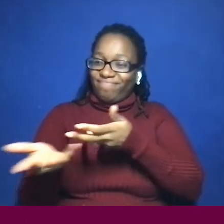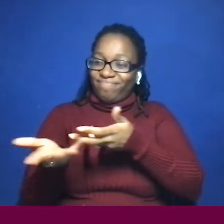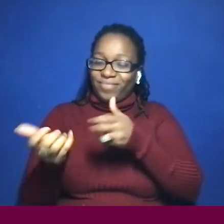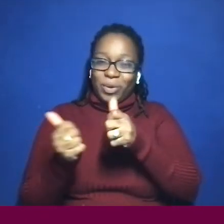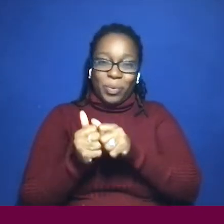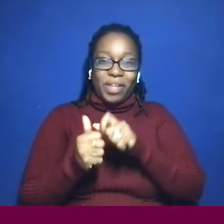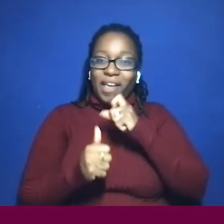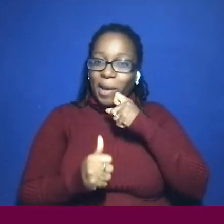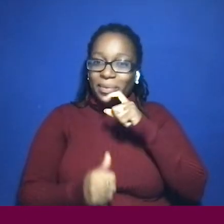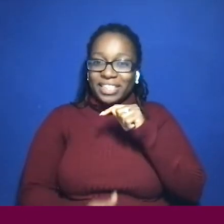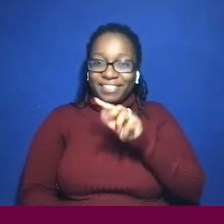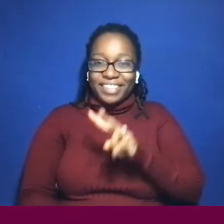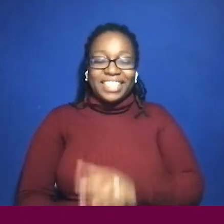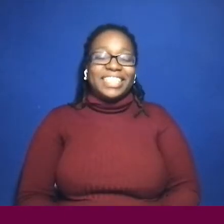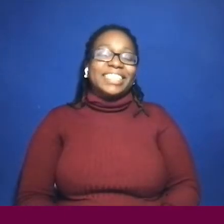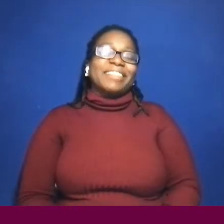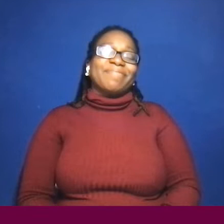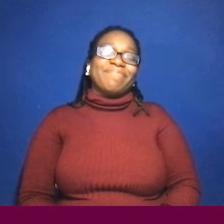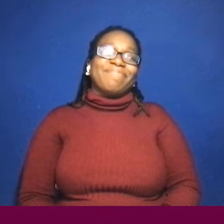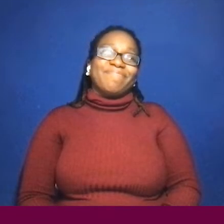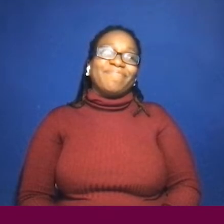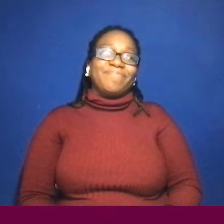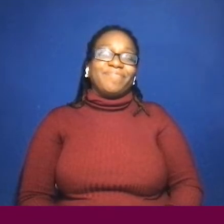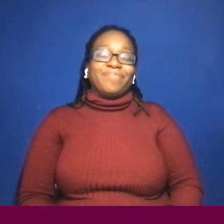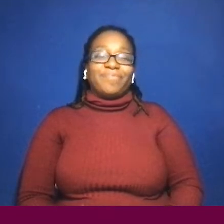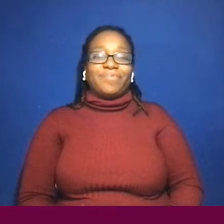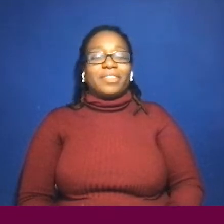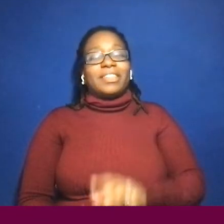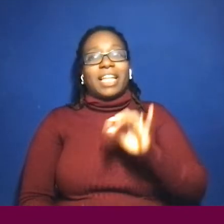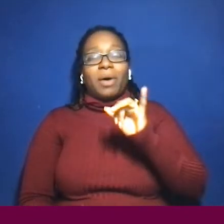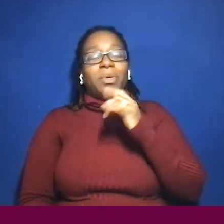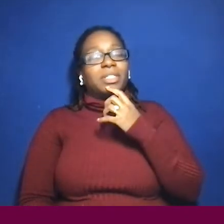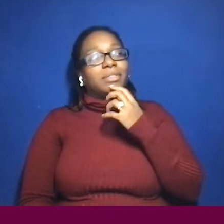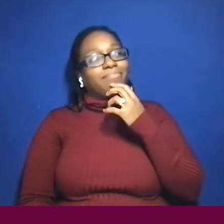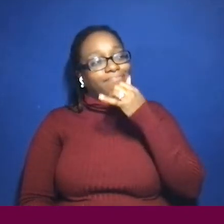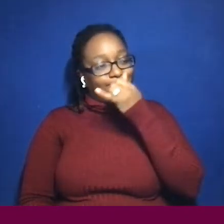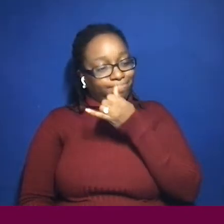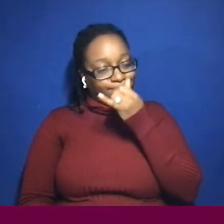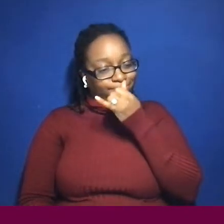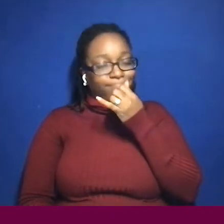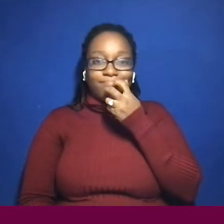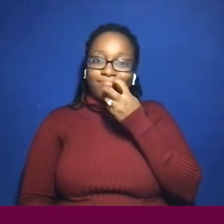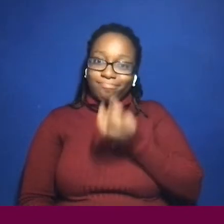that was an aha moment for me. Sheri Fink: